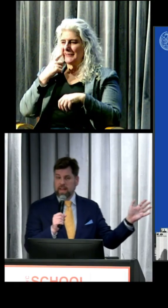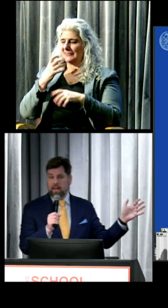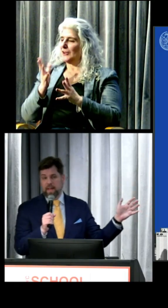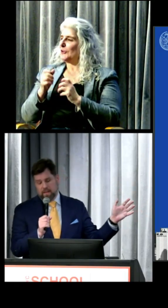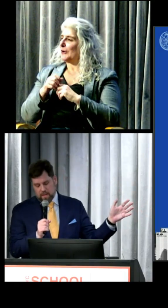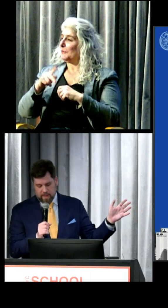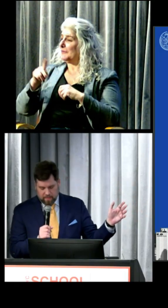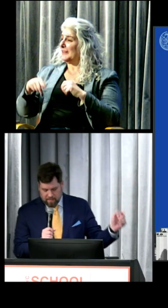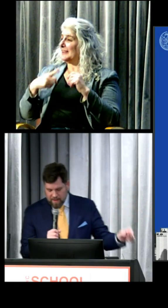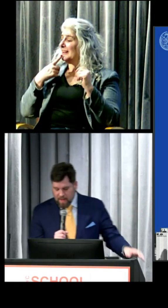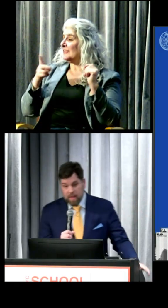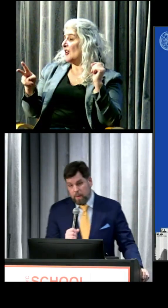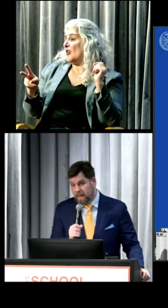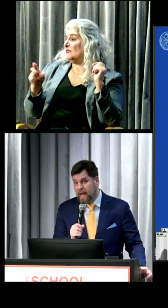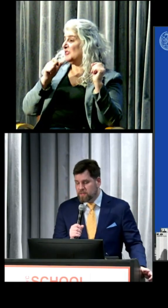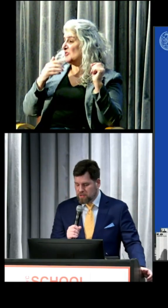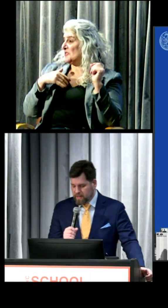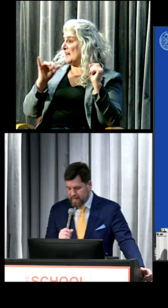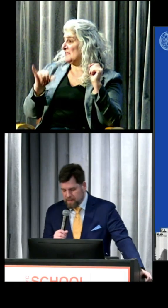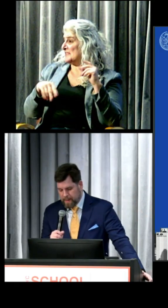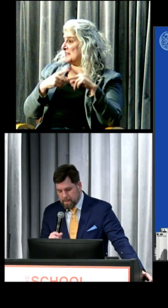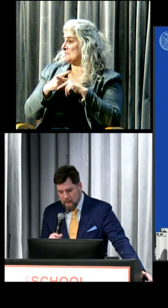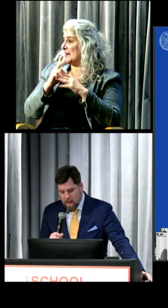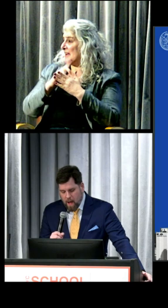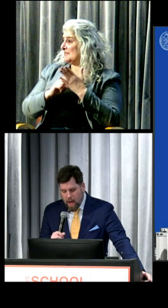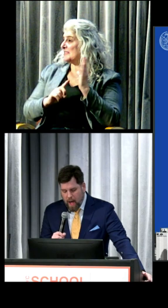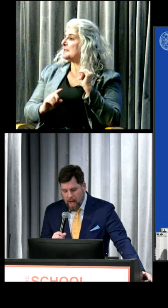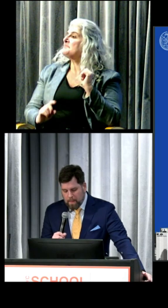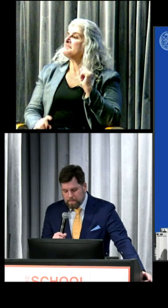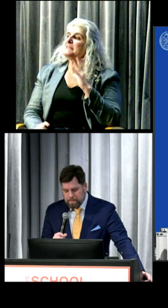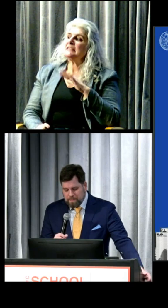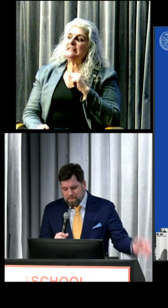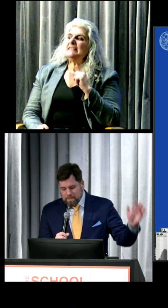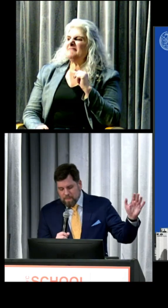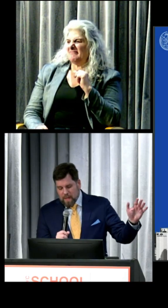So my colleagues are each going to be doing a little bit of an overview of the aspect of this